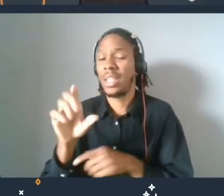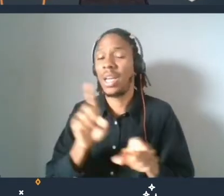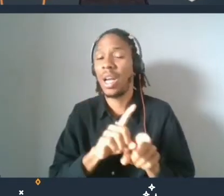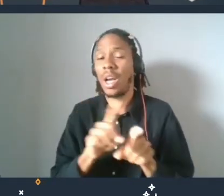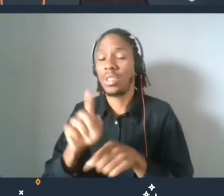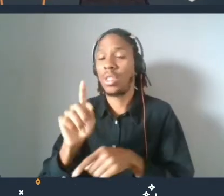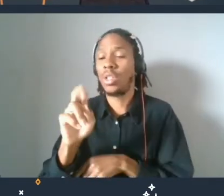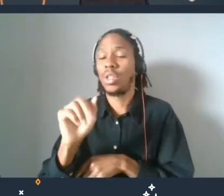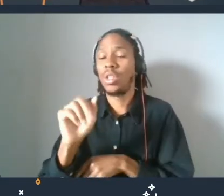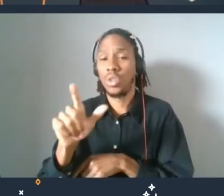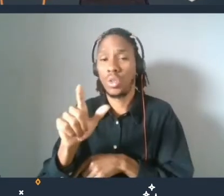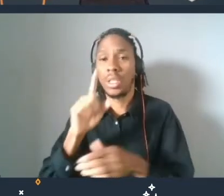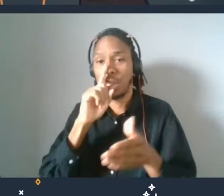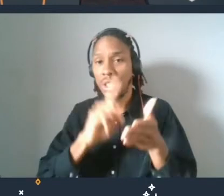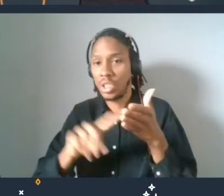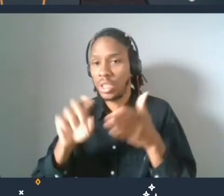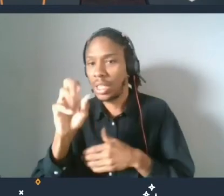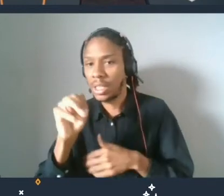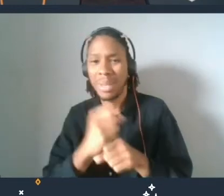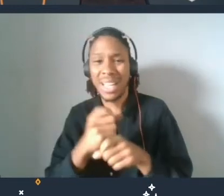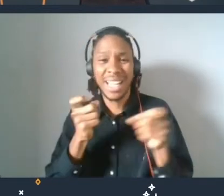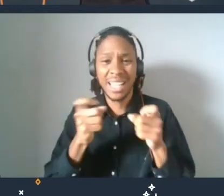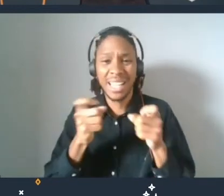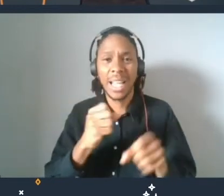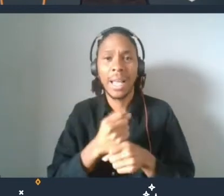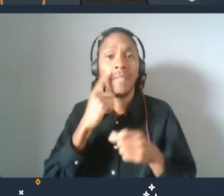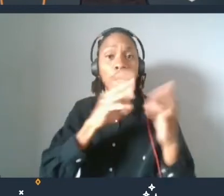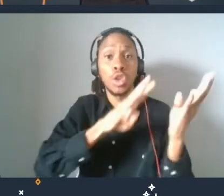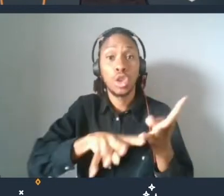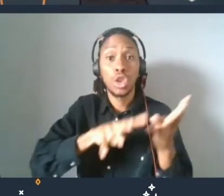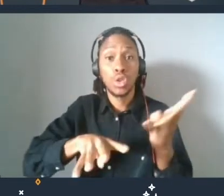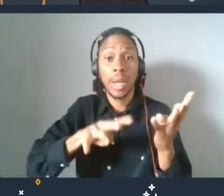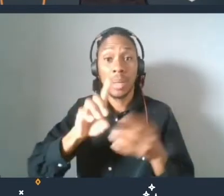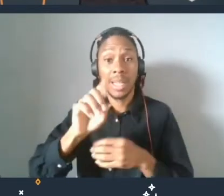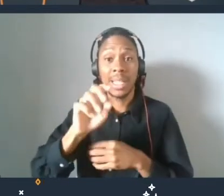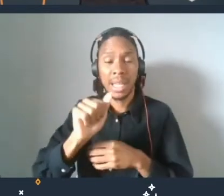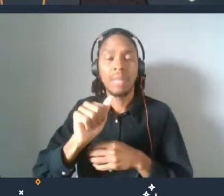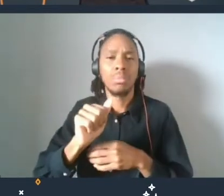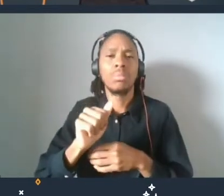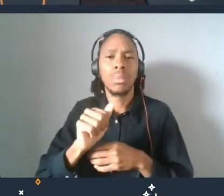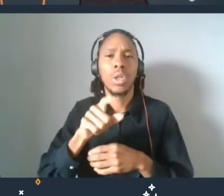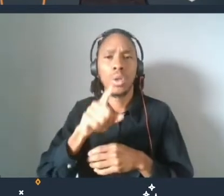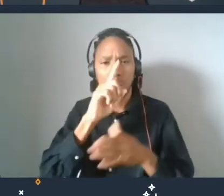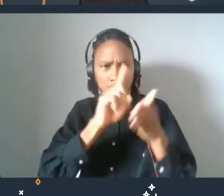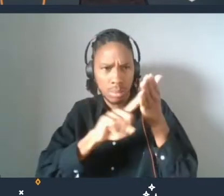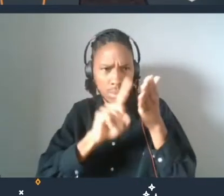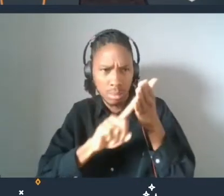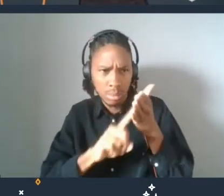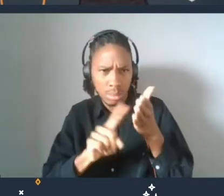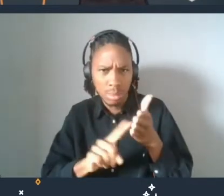making it even easier to handle streaming data. So we've made it easier to checksum individual parts of a multi-part object